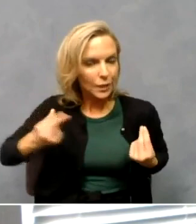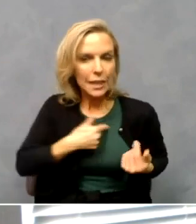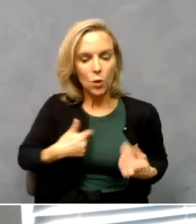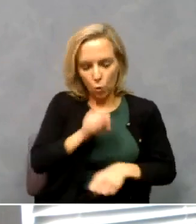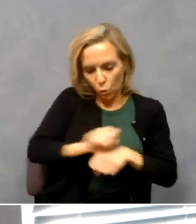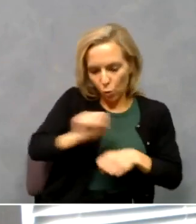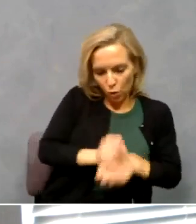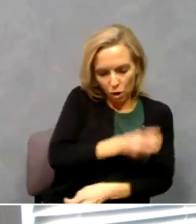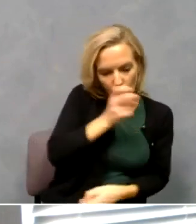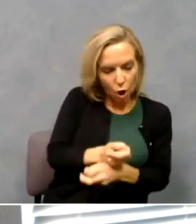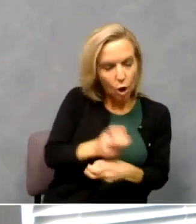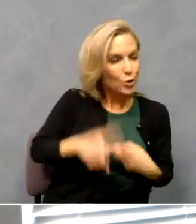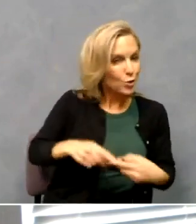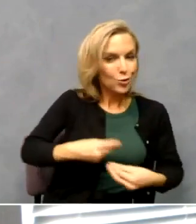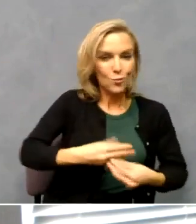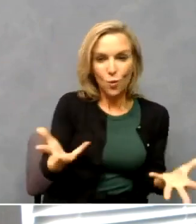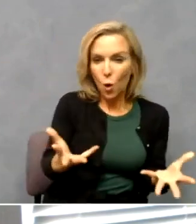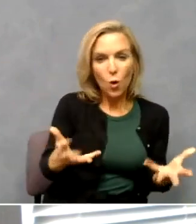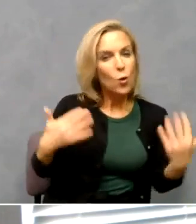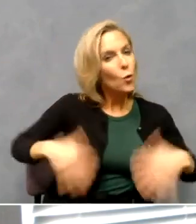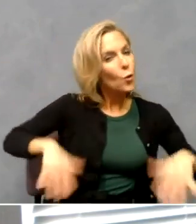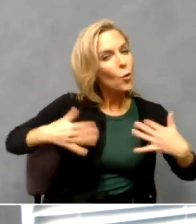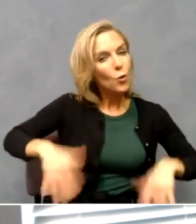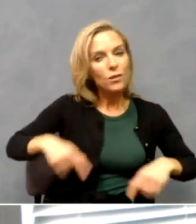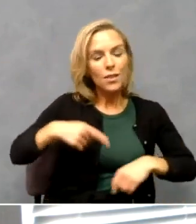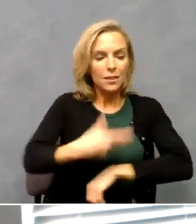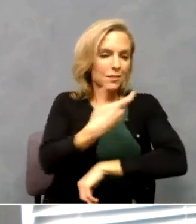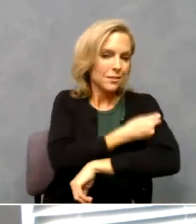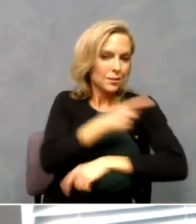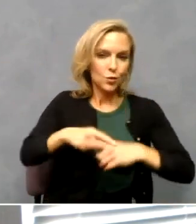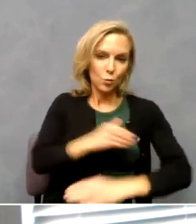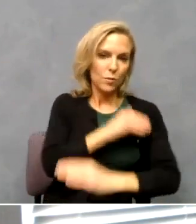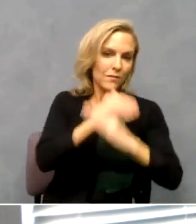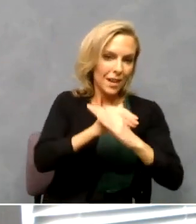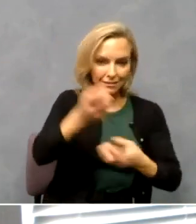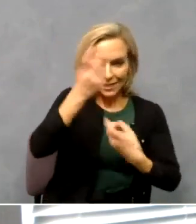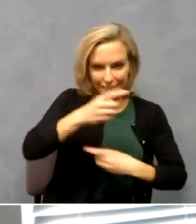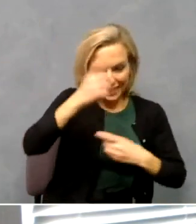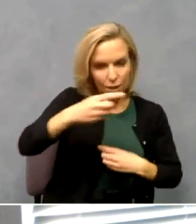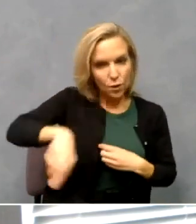therapeutic to prevent disease in people who get cove it. And hopefully